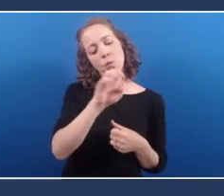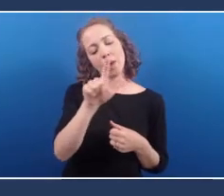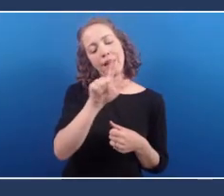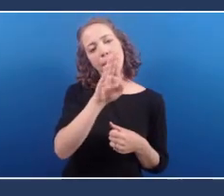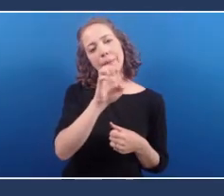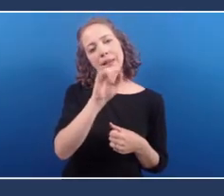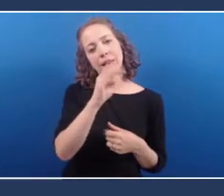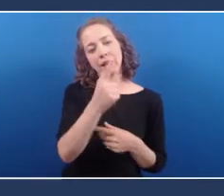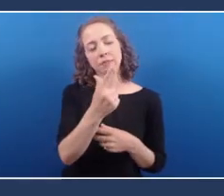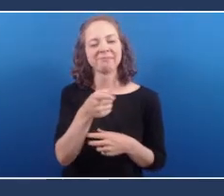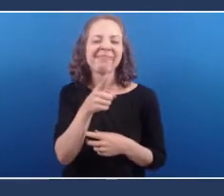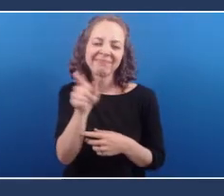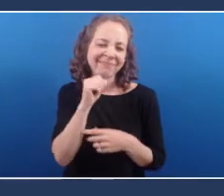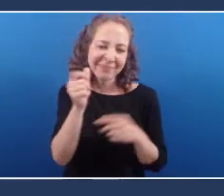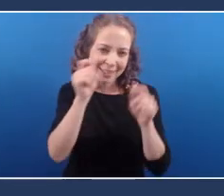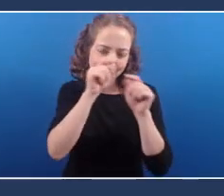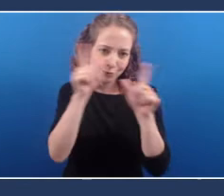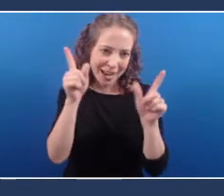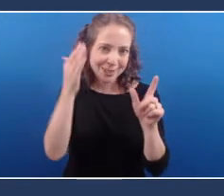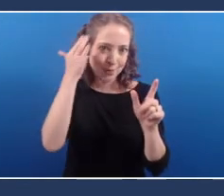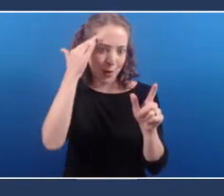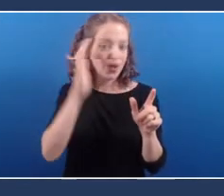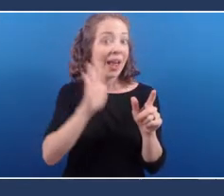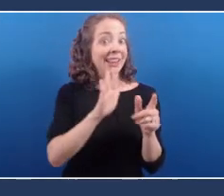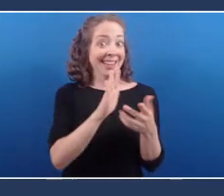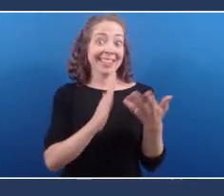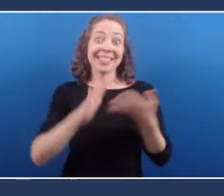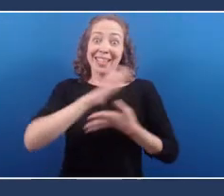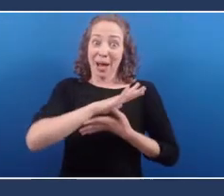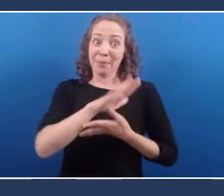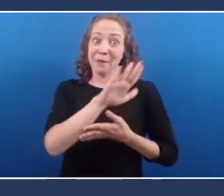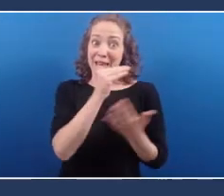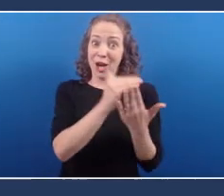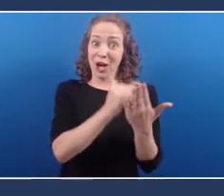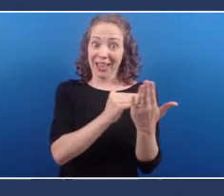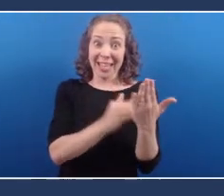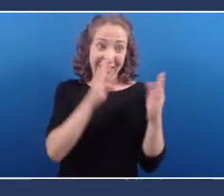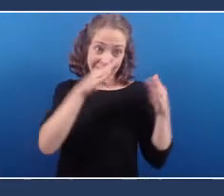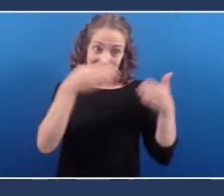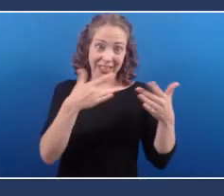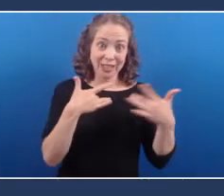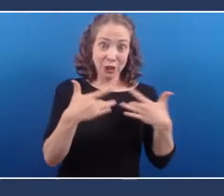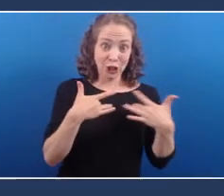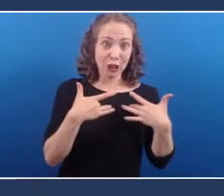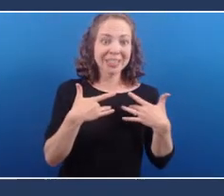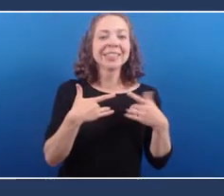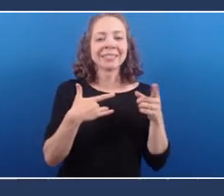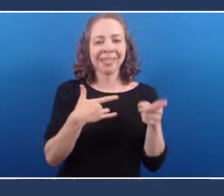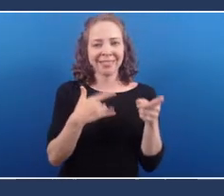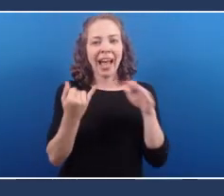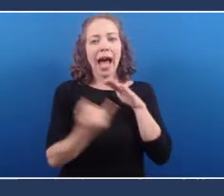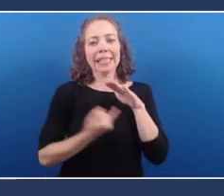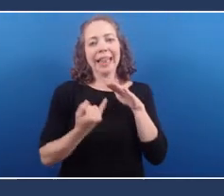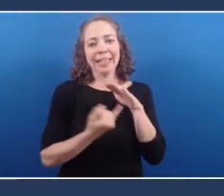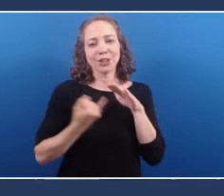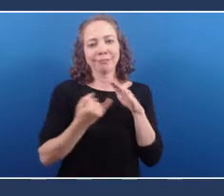of their list of trends, isolation was a very, very big concern for them. So, this is a moment where something like Teams is